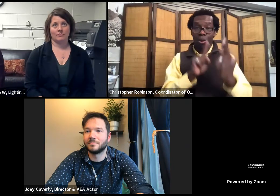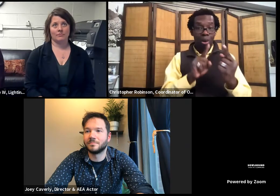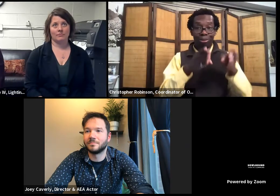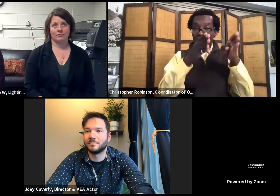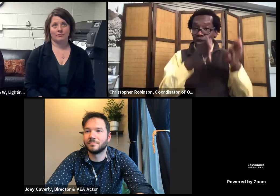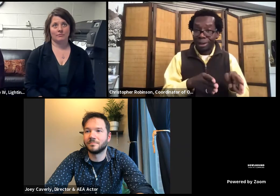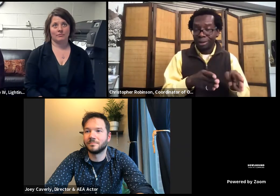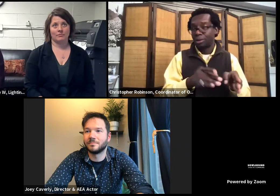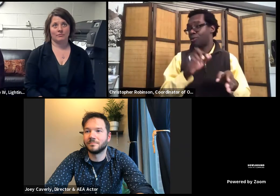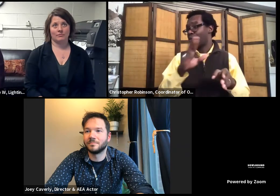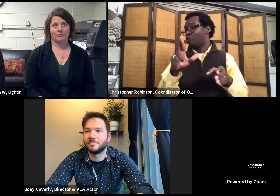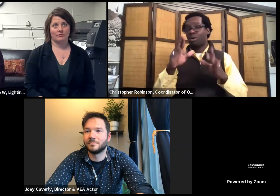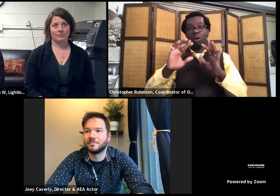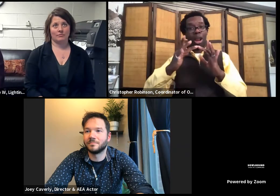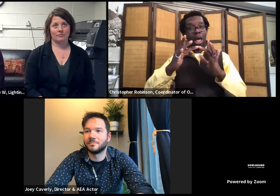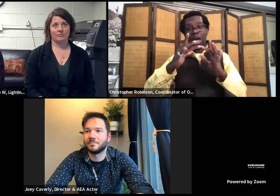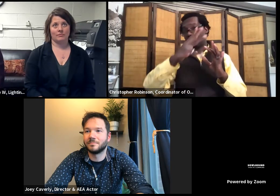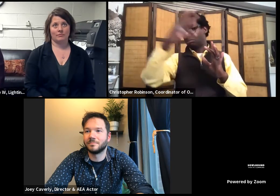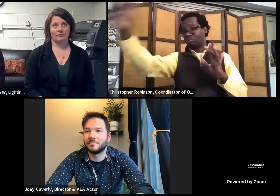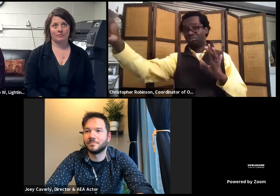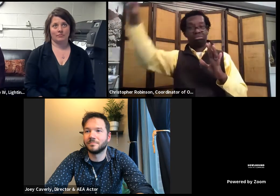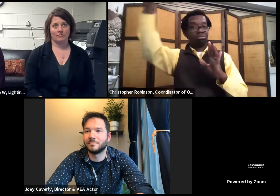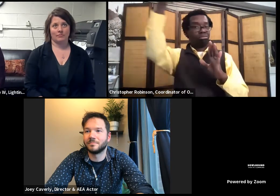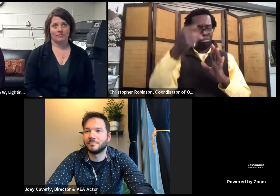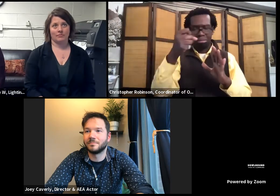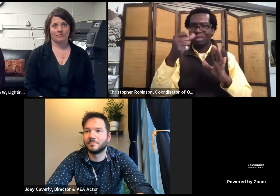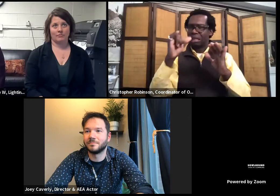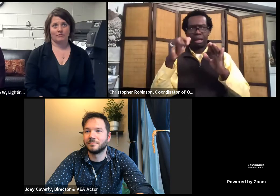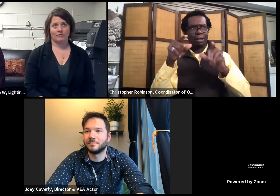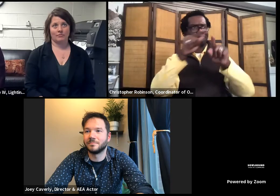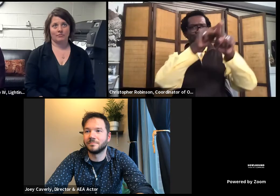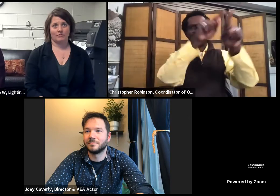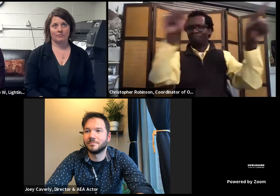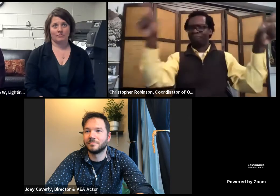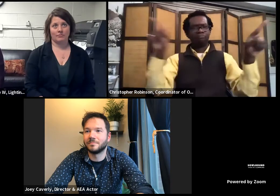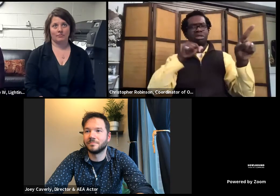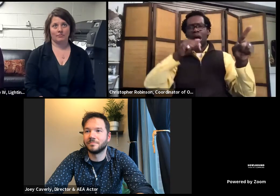You can have an interpreter in person or online through the VRS process,